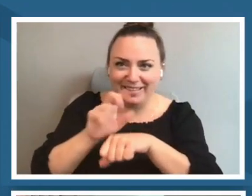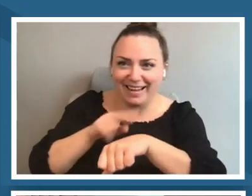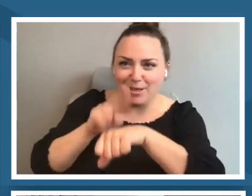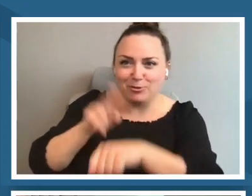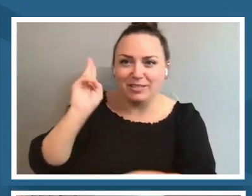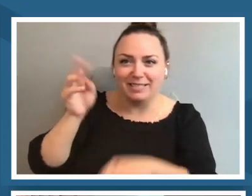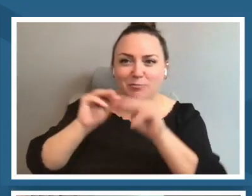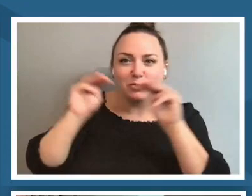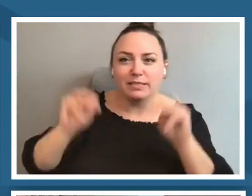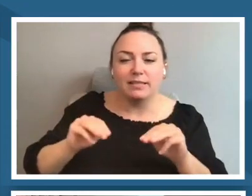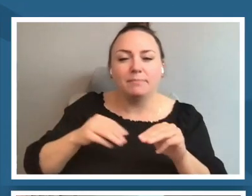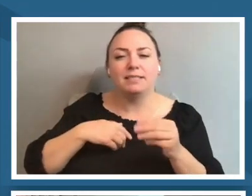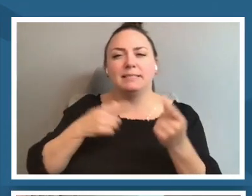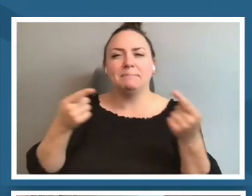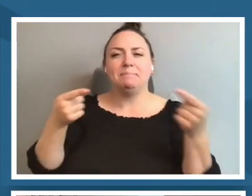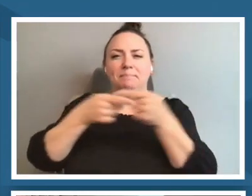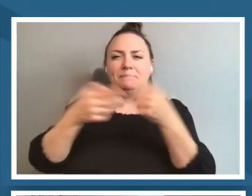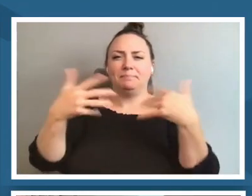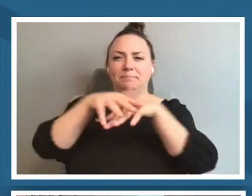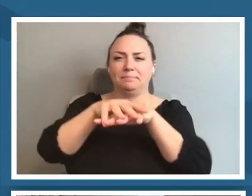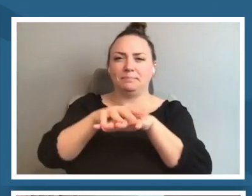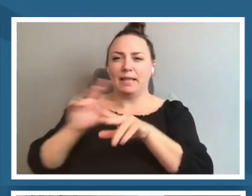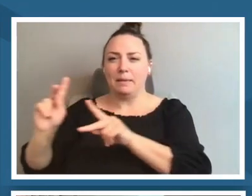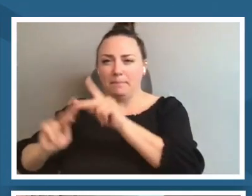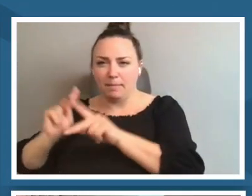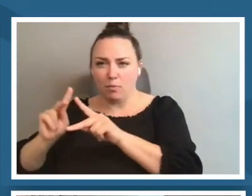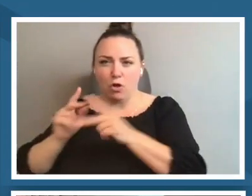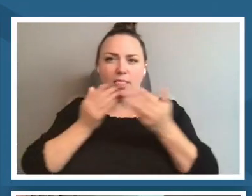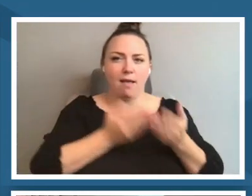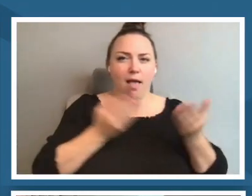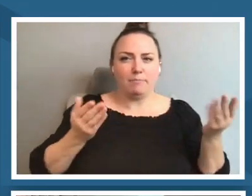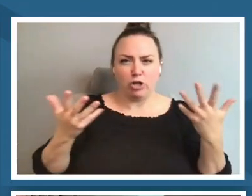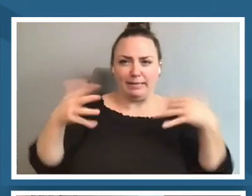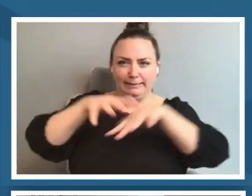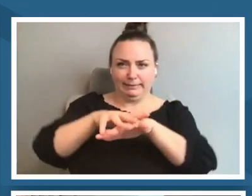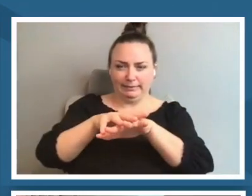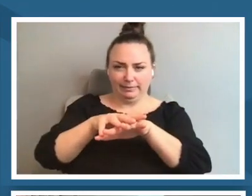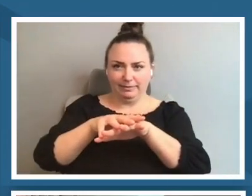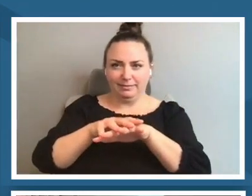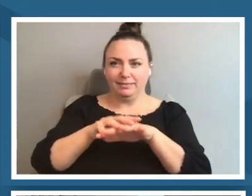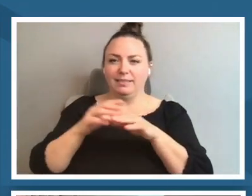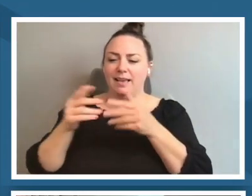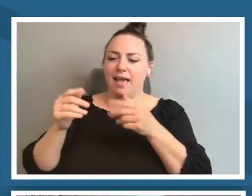intersection between people and objects